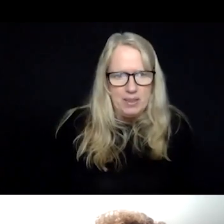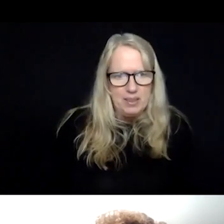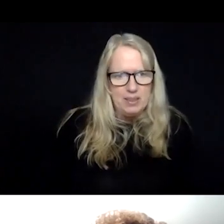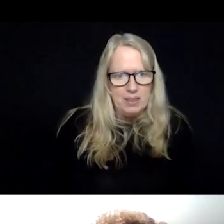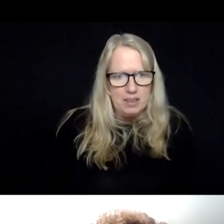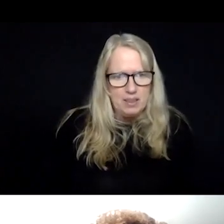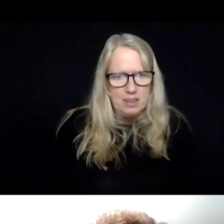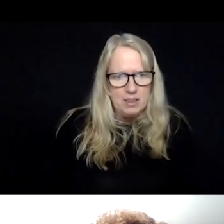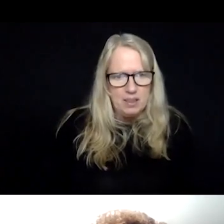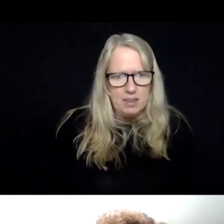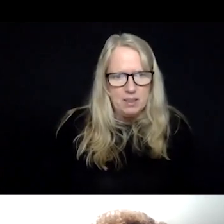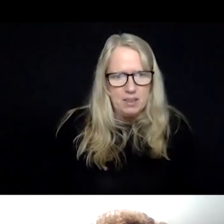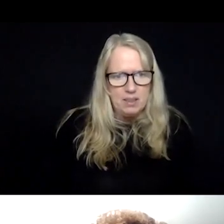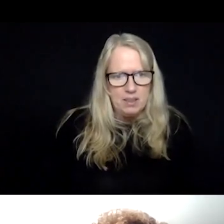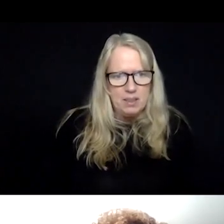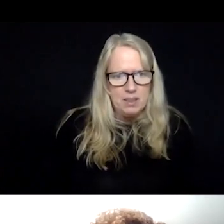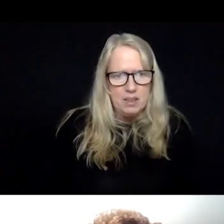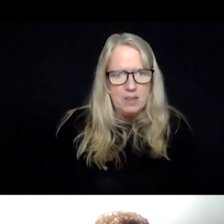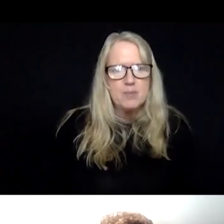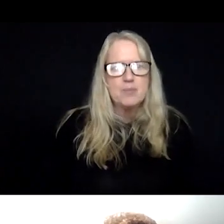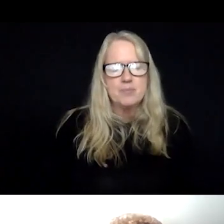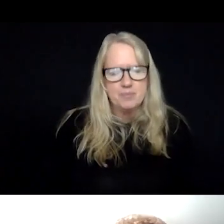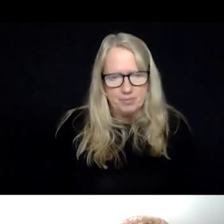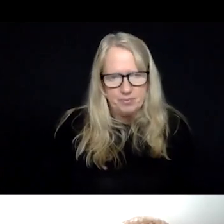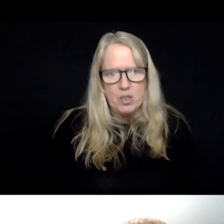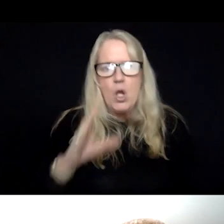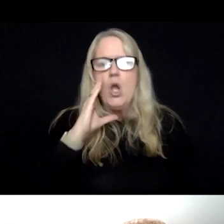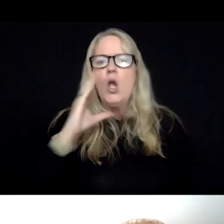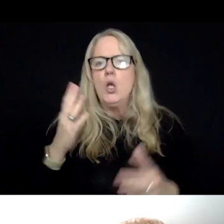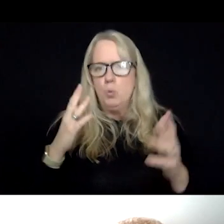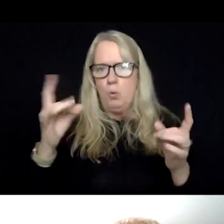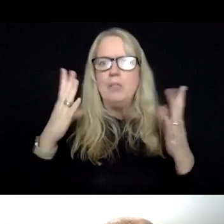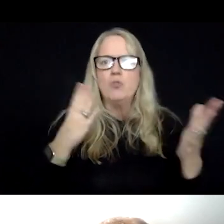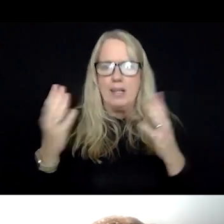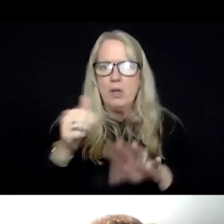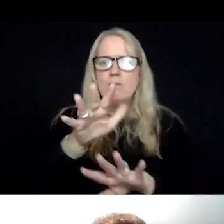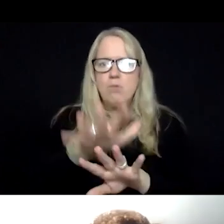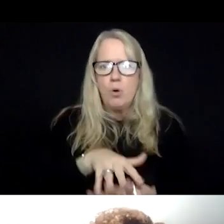THE WEEK IS GOING TO BE CRISIS SERVICES FOR INDIGENOUS PEOPLE FOR